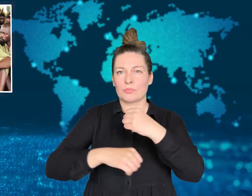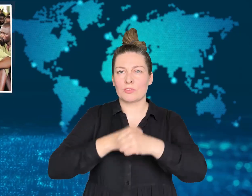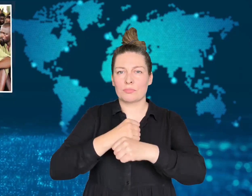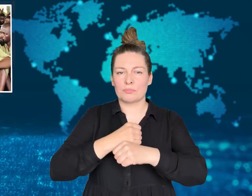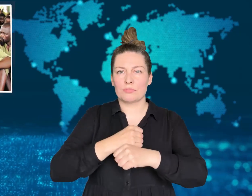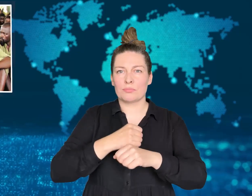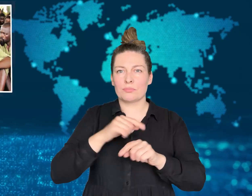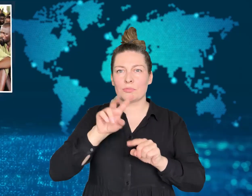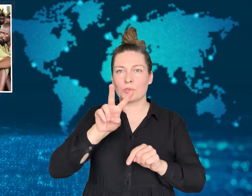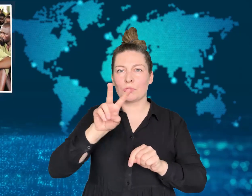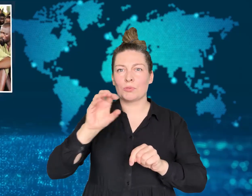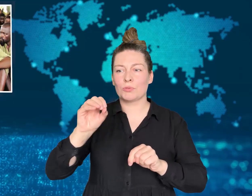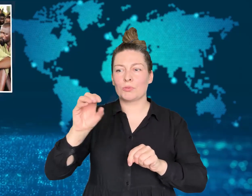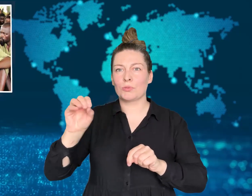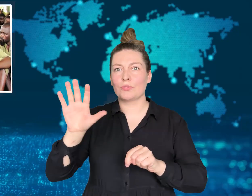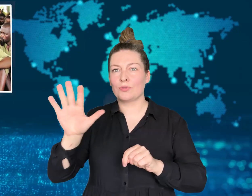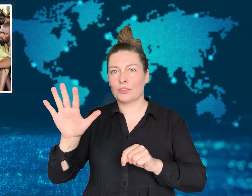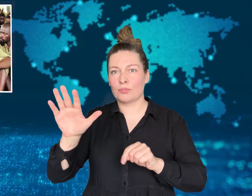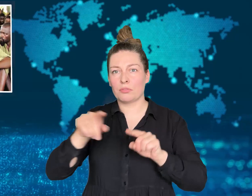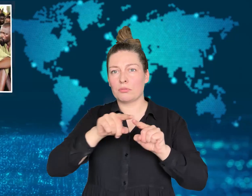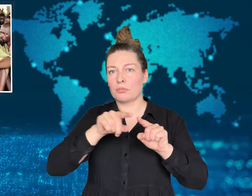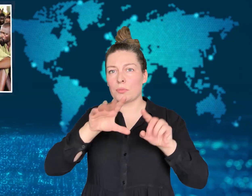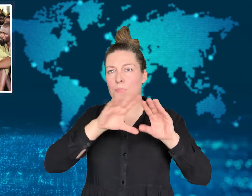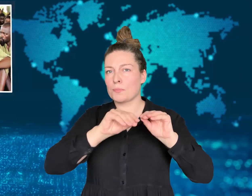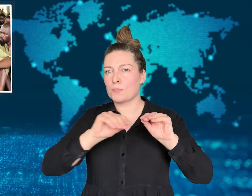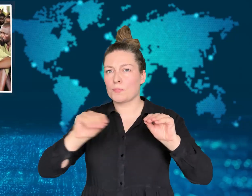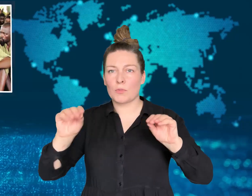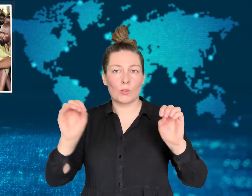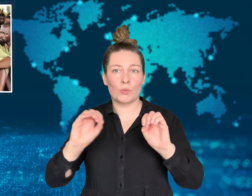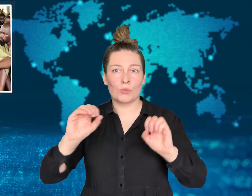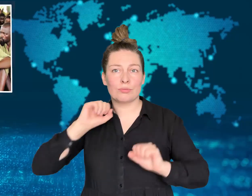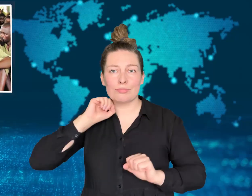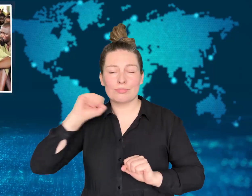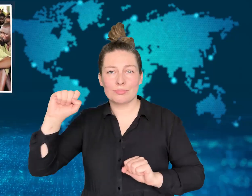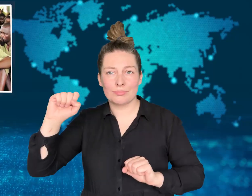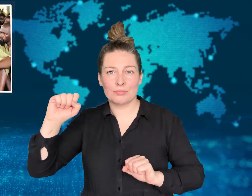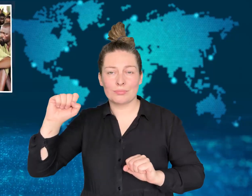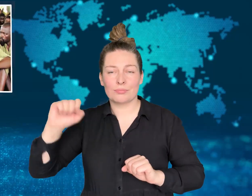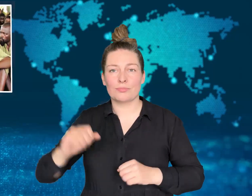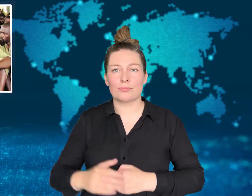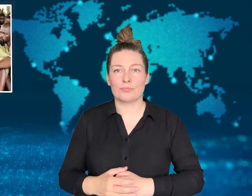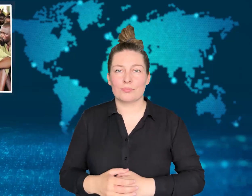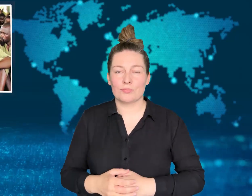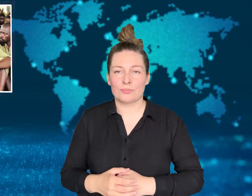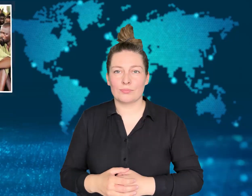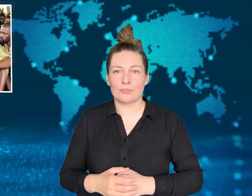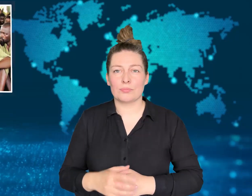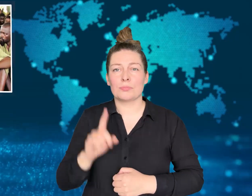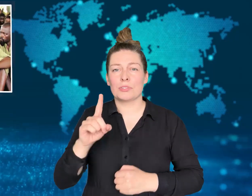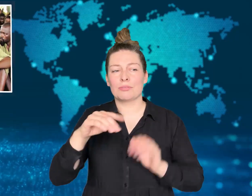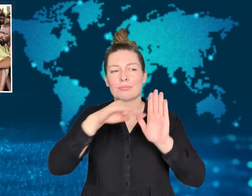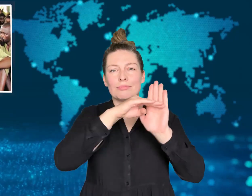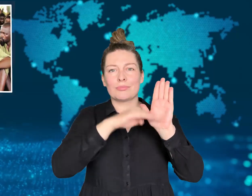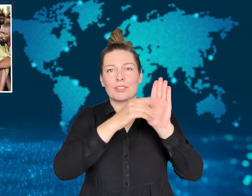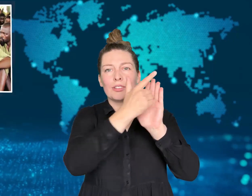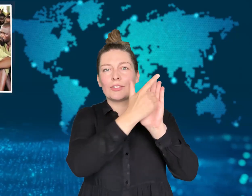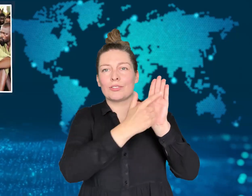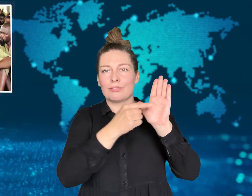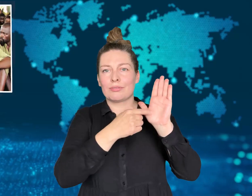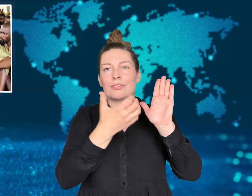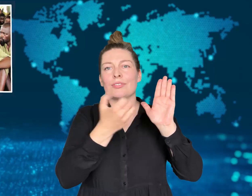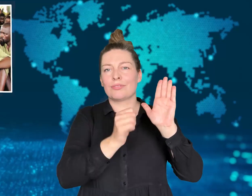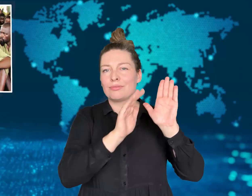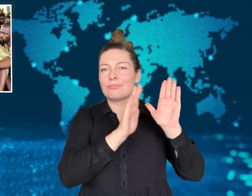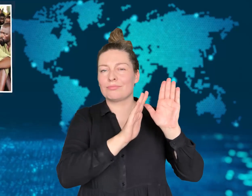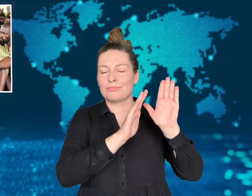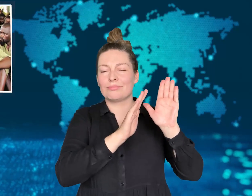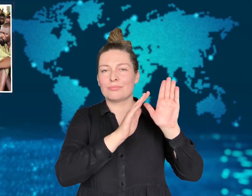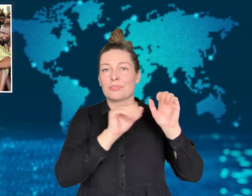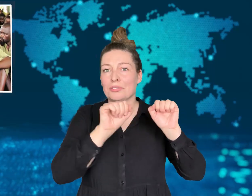life imprisonment.